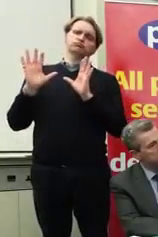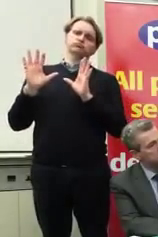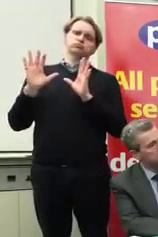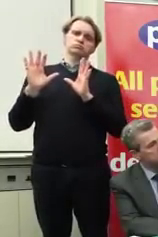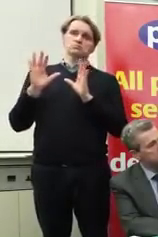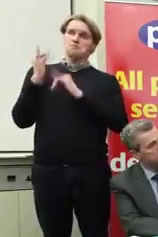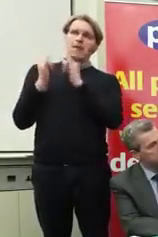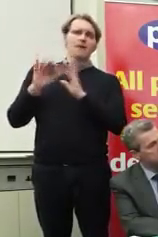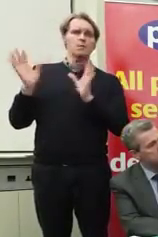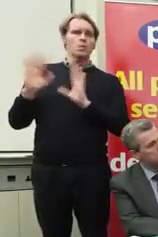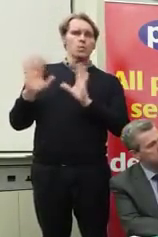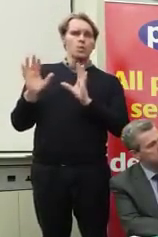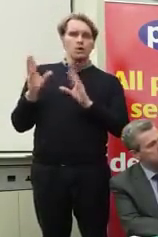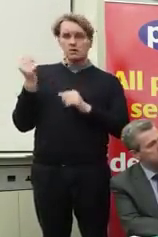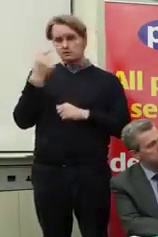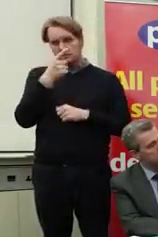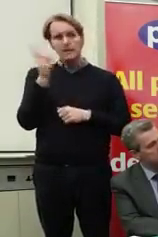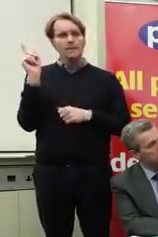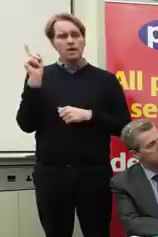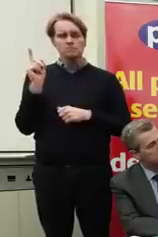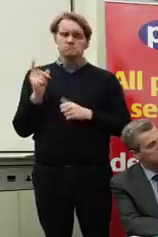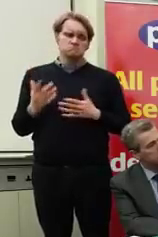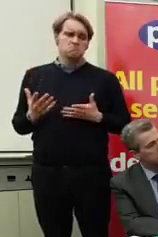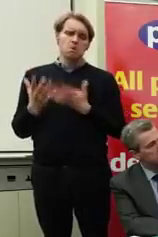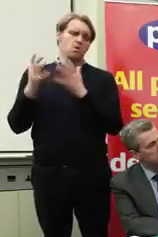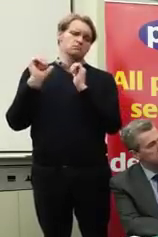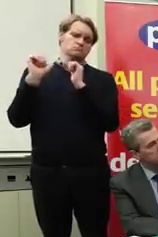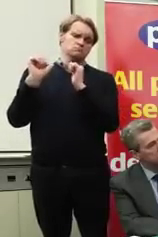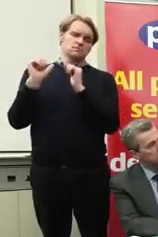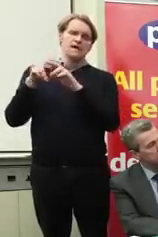blame a person for where they are born or what family they're born into, but I said then